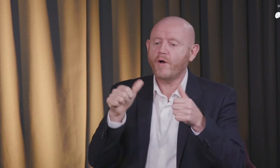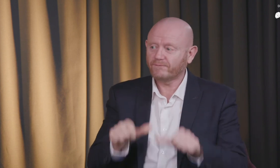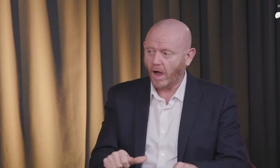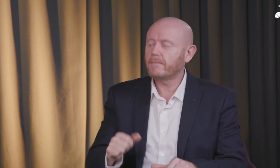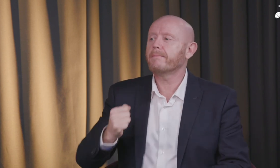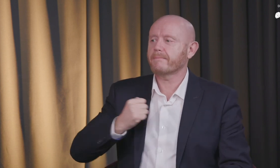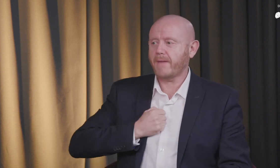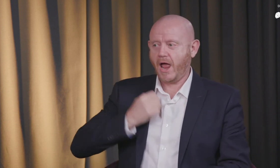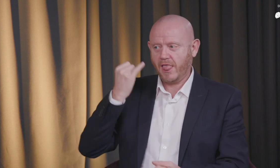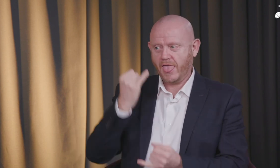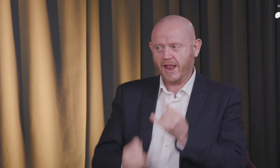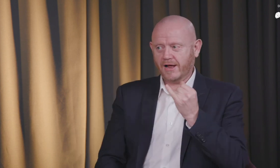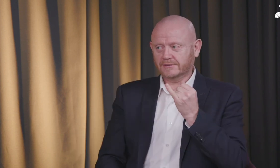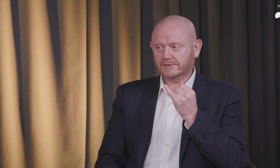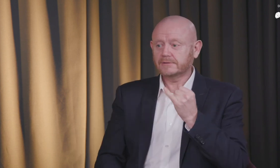I can confirm that it’s my last one,